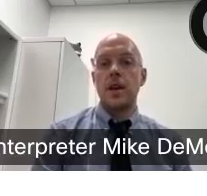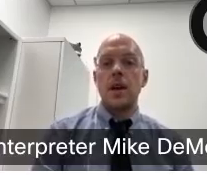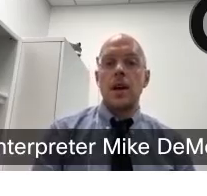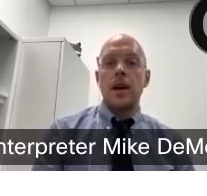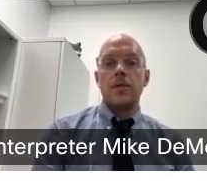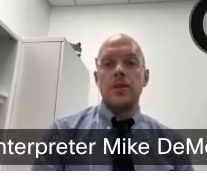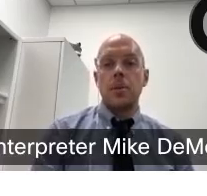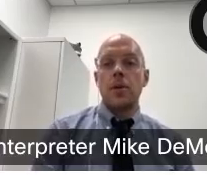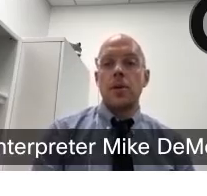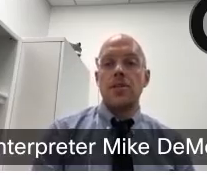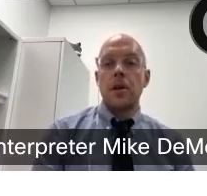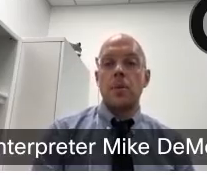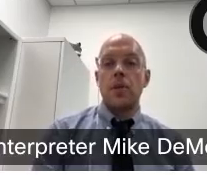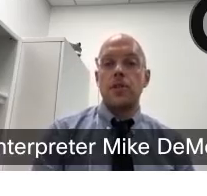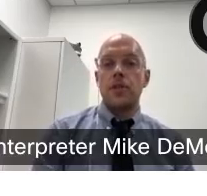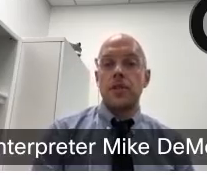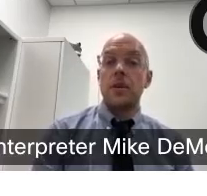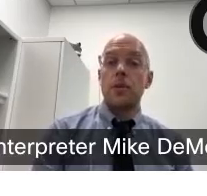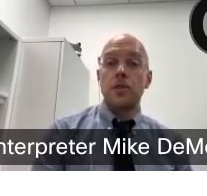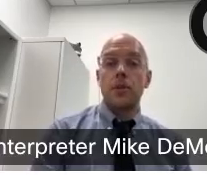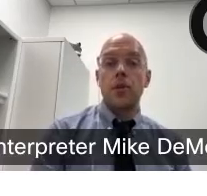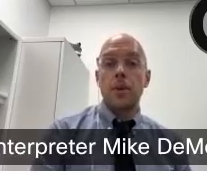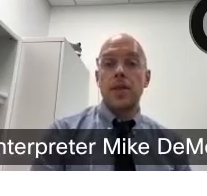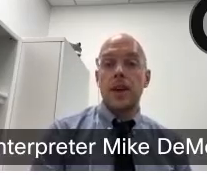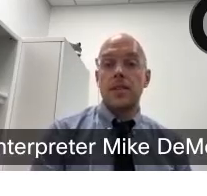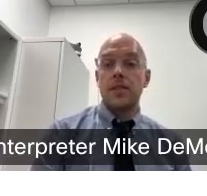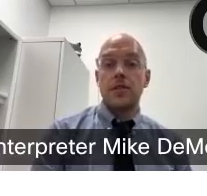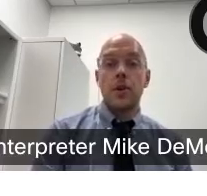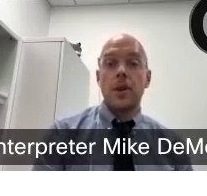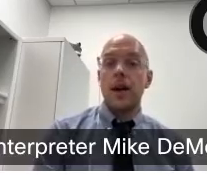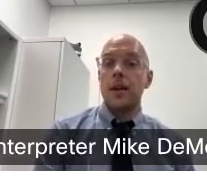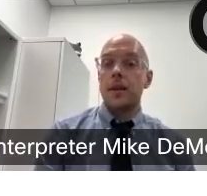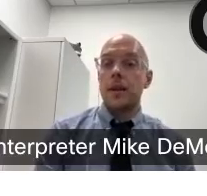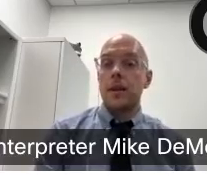For example, there are some original there's some original programing that's shown on, streaming